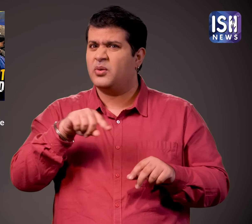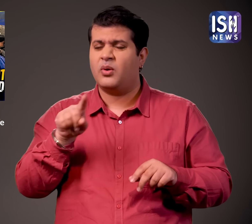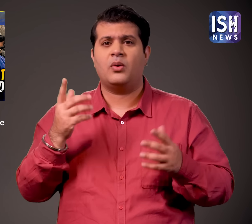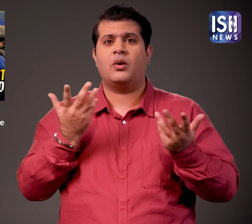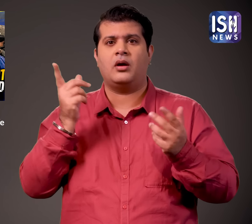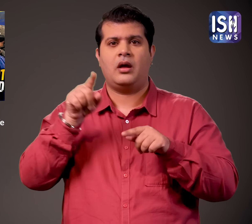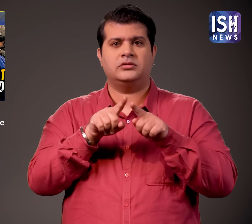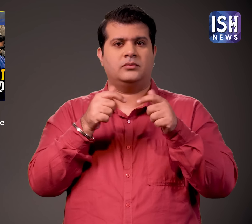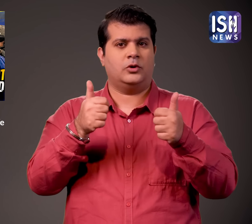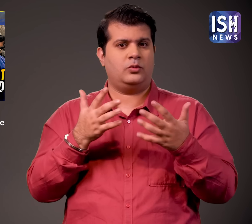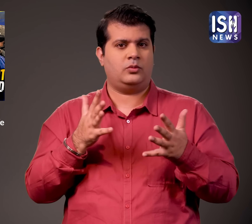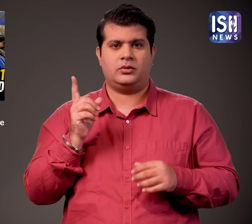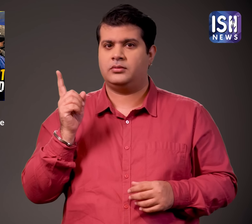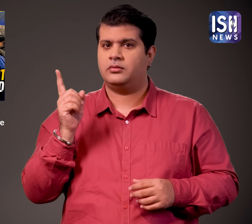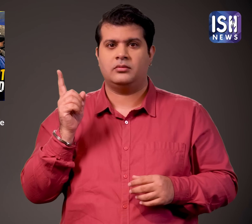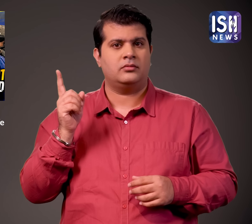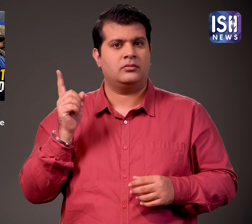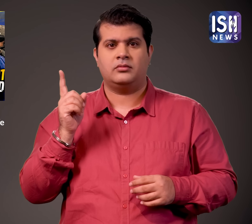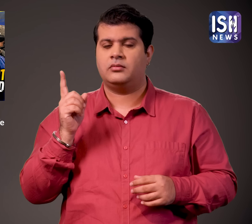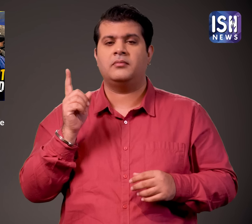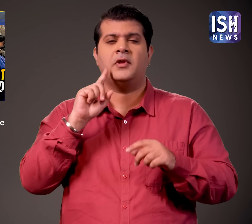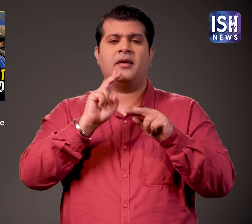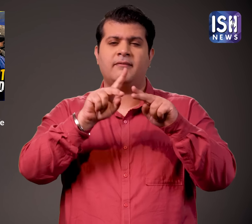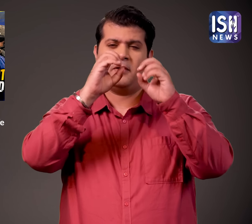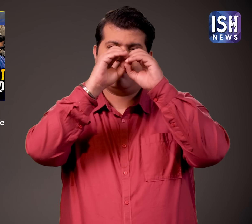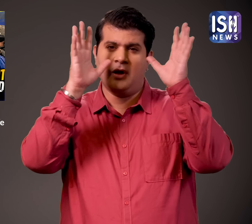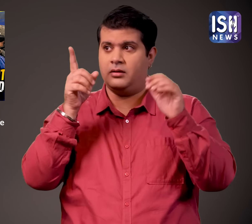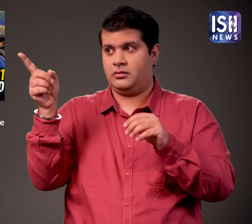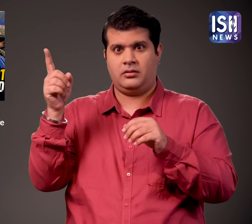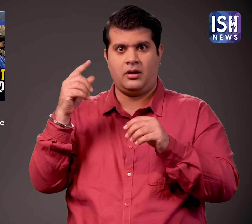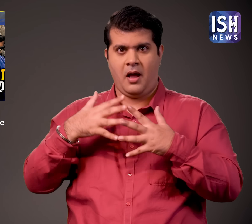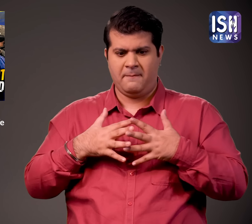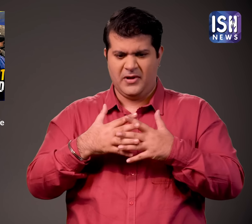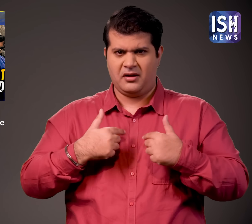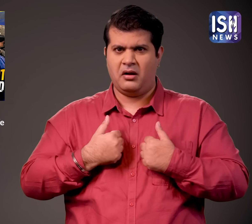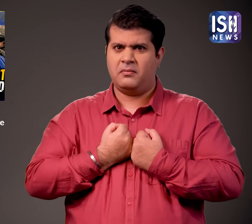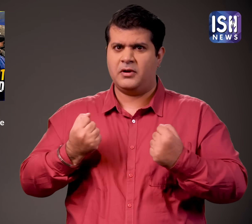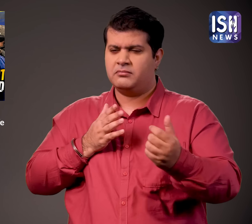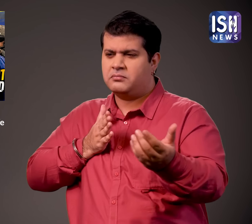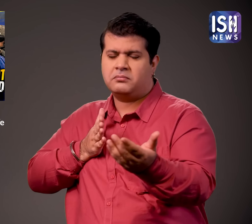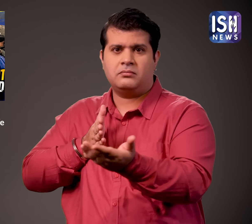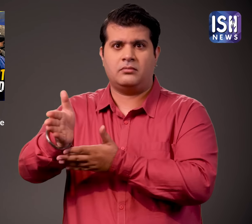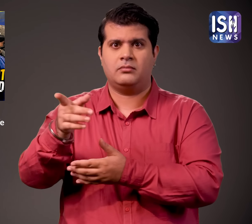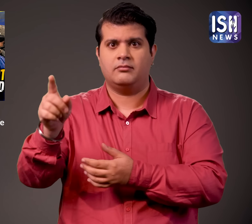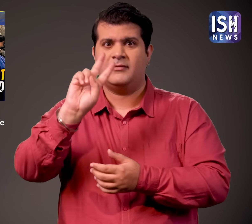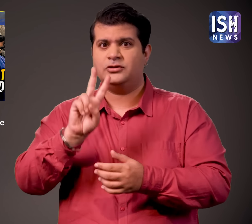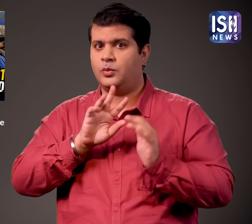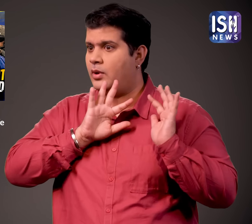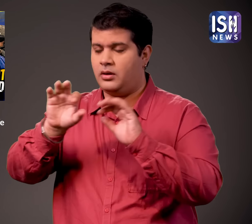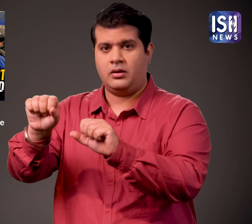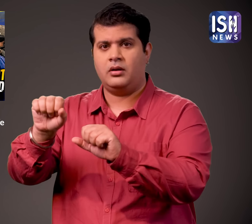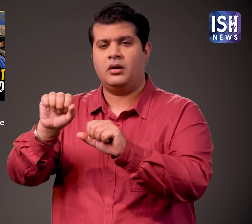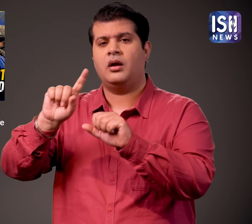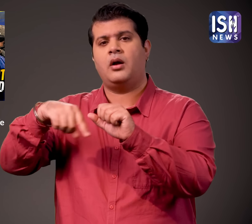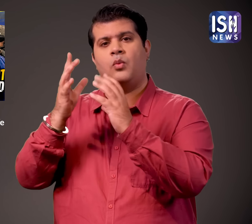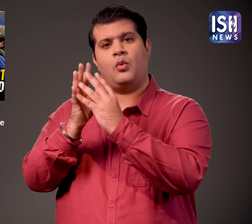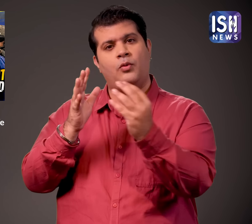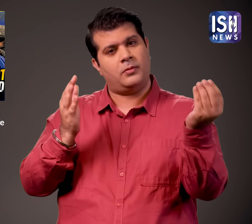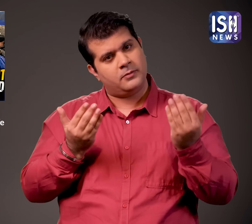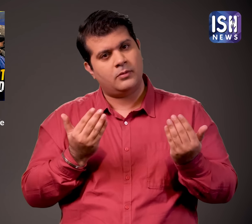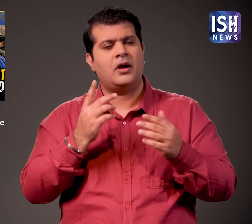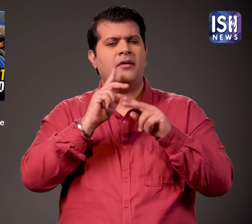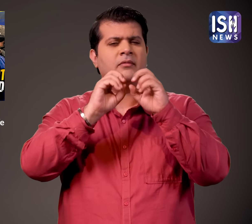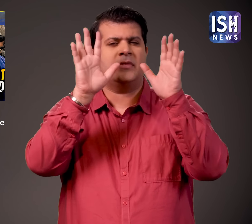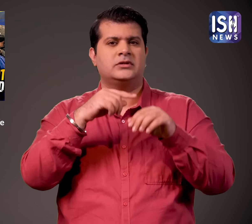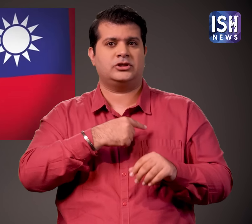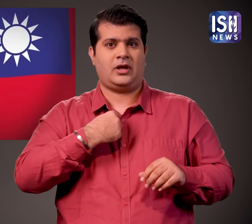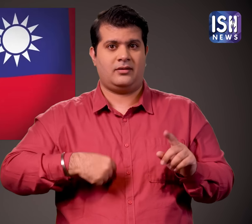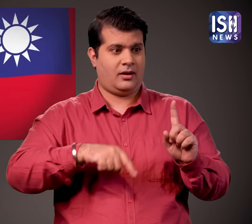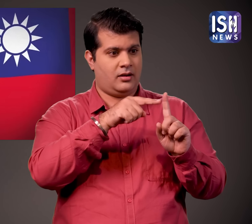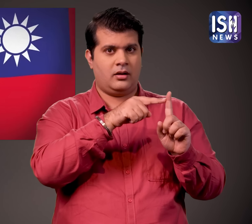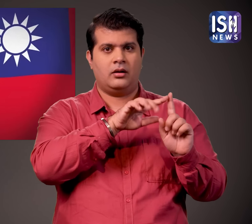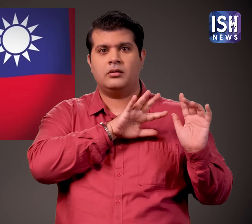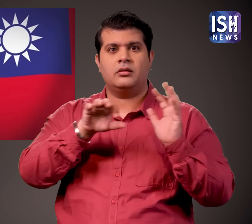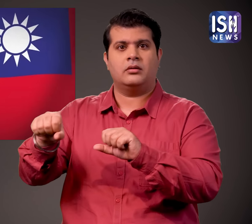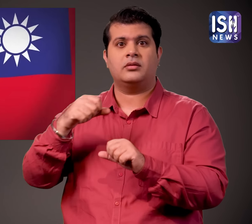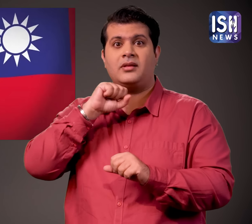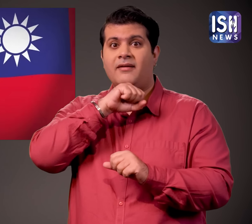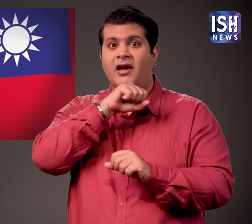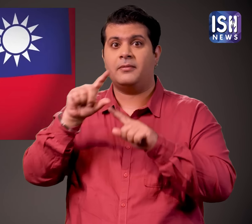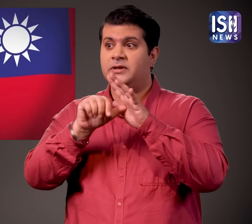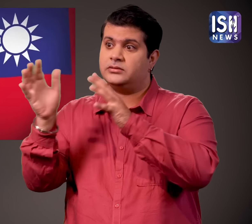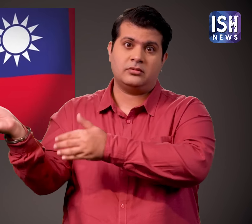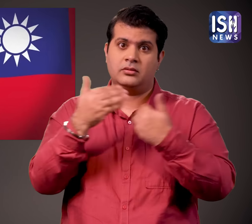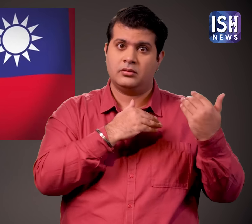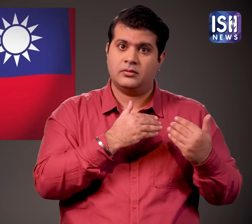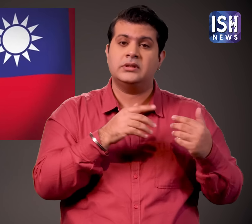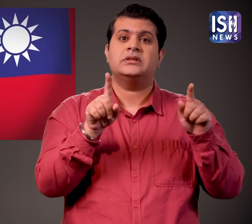They believe it would set a dangerous precedent— imagine if China did the same with Taiwan and captured its president.